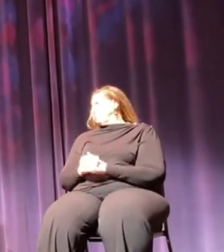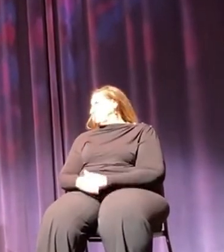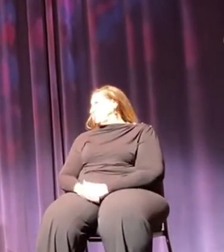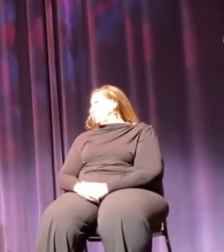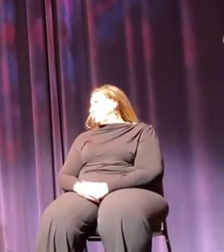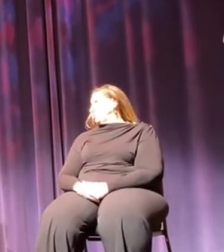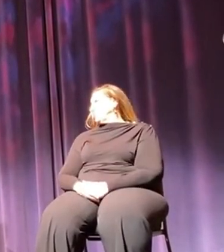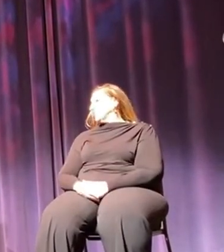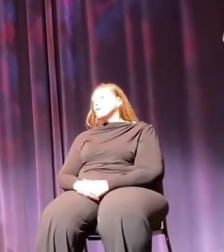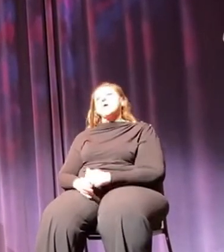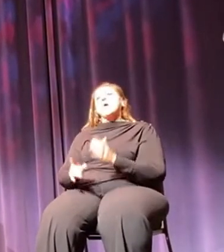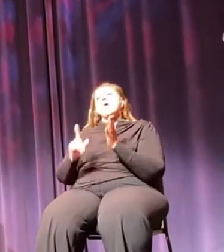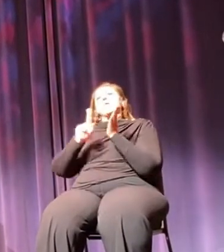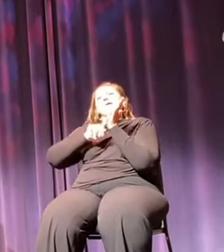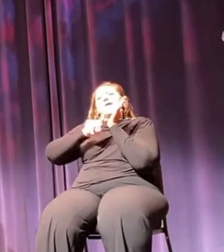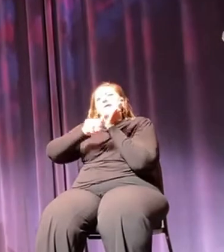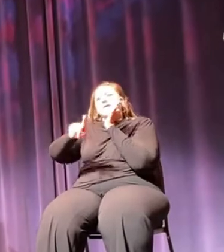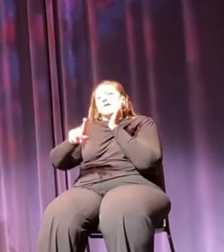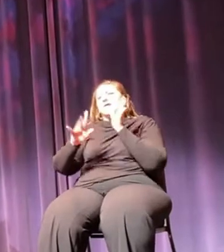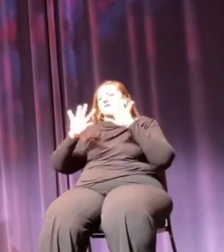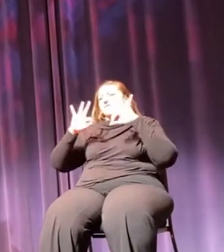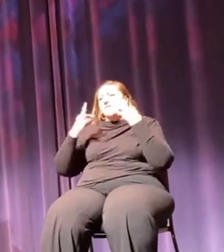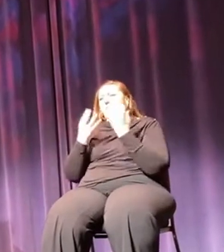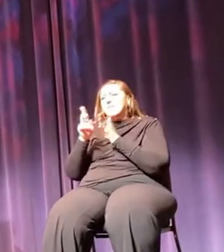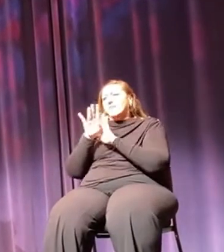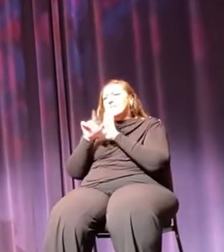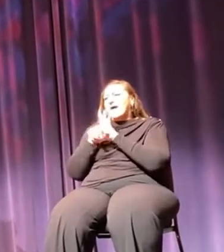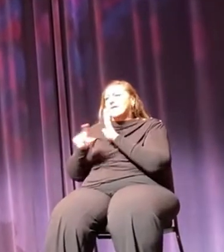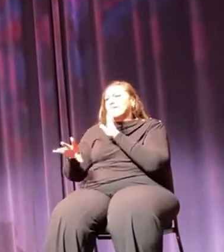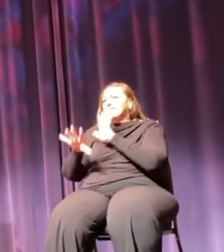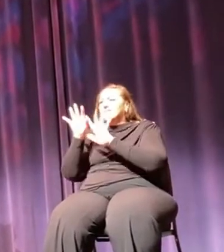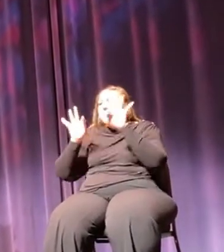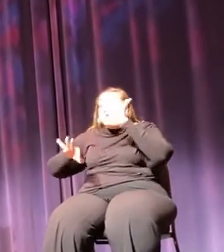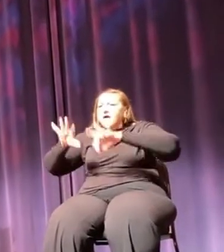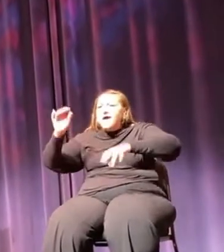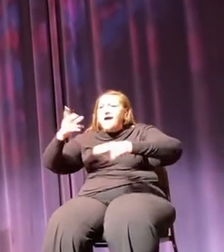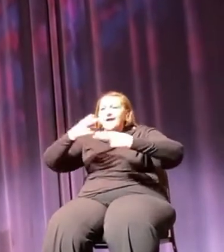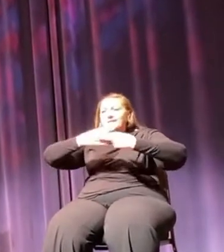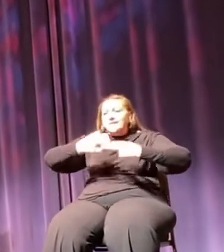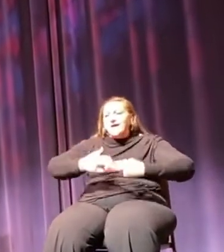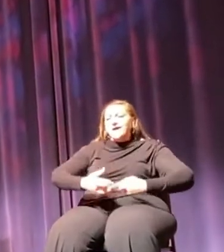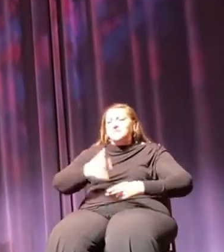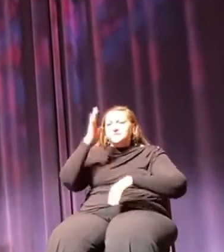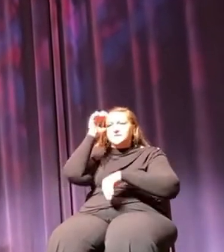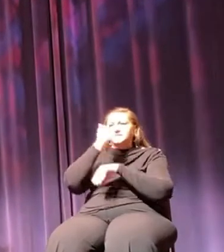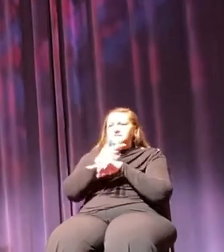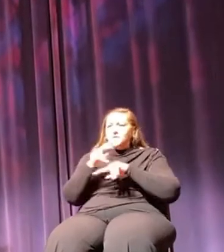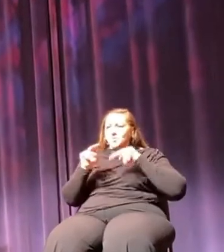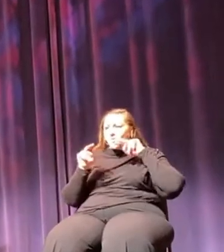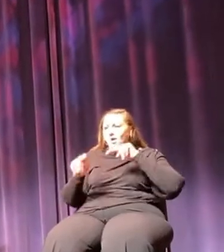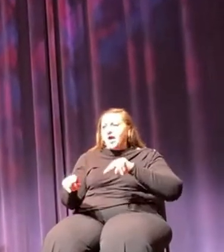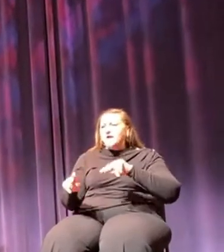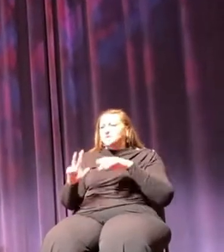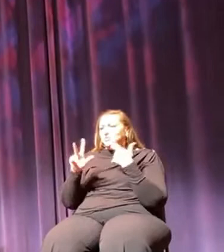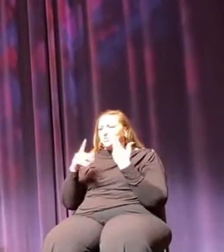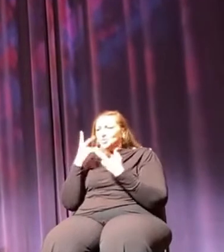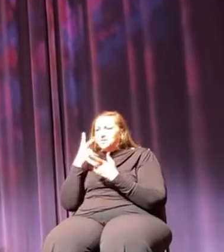When genealogists trotted door to door harboring names of sons. We watched behind the steam of rose clay lids